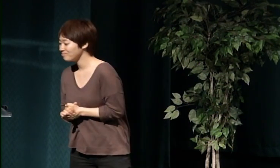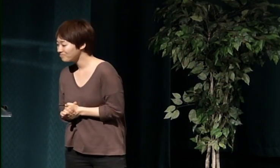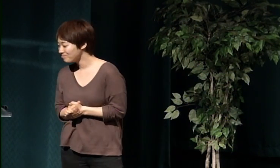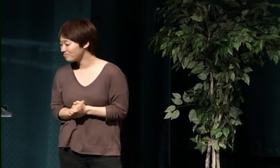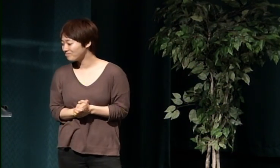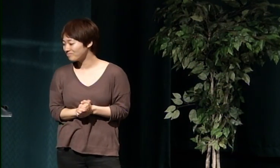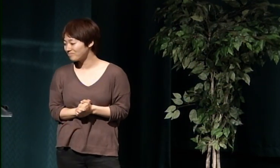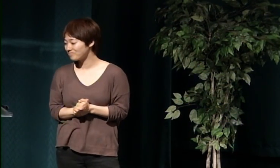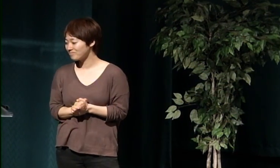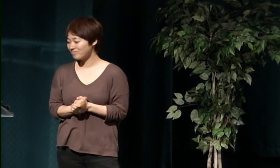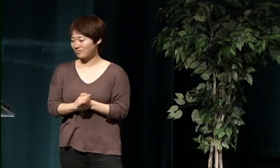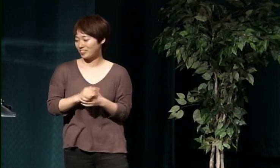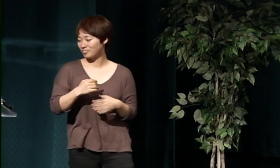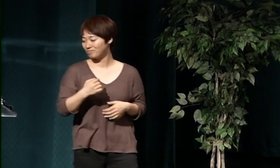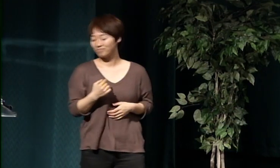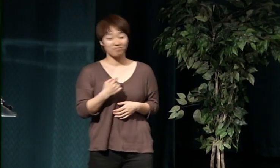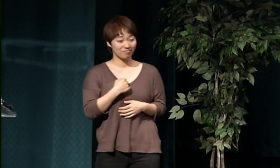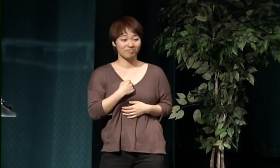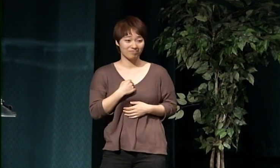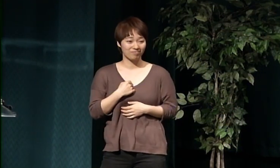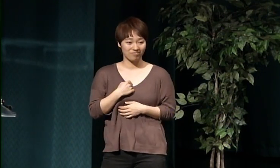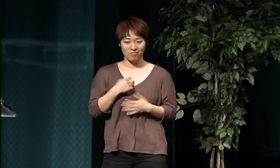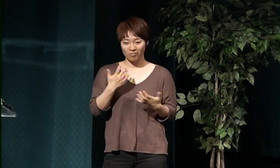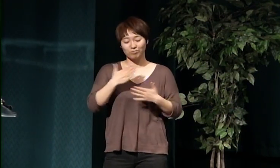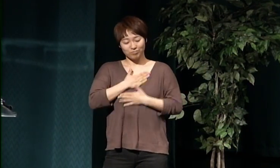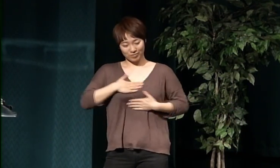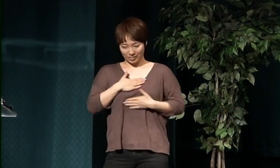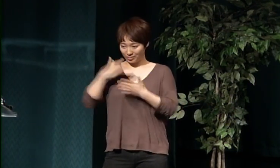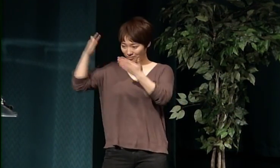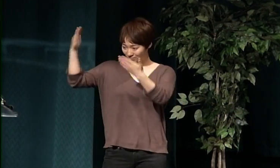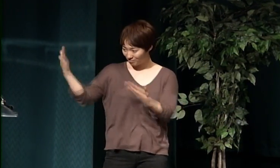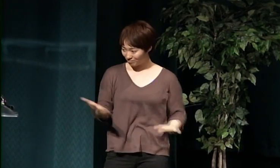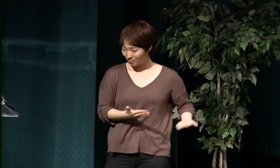with us today offering that international perspective.